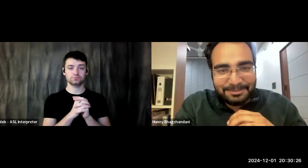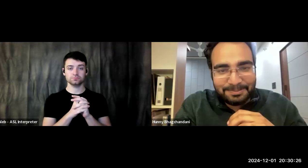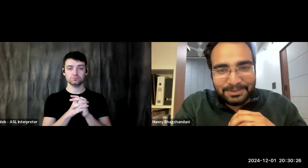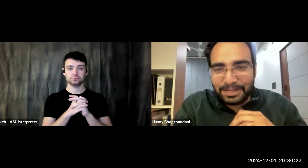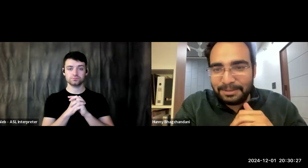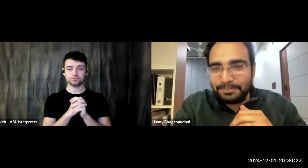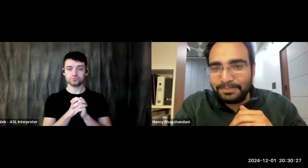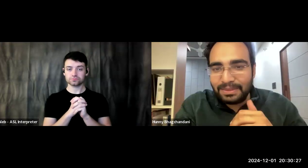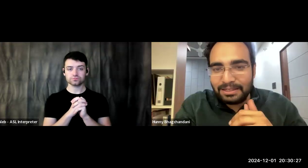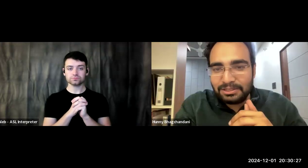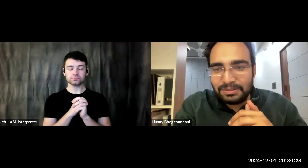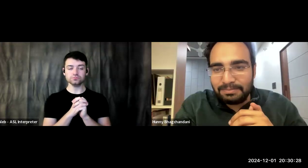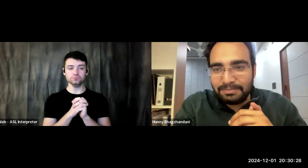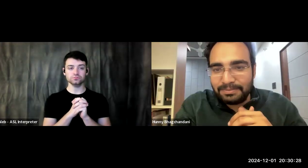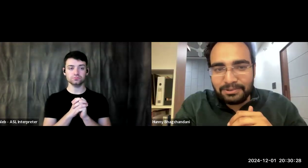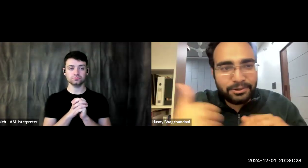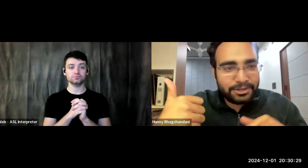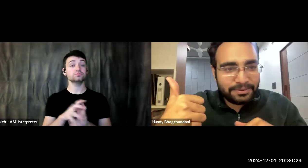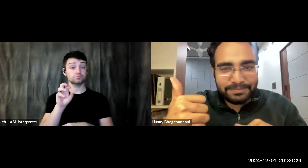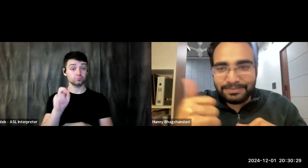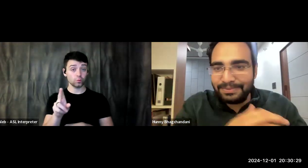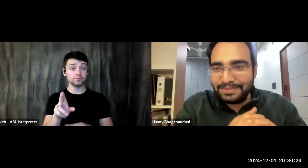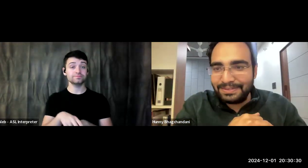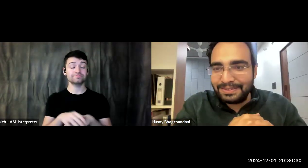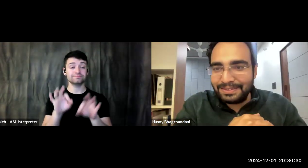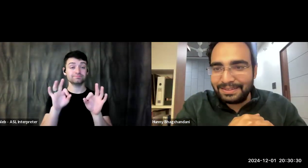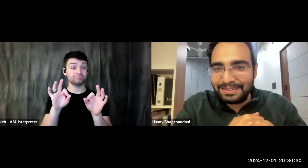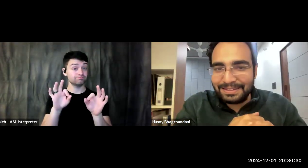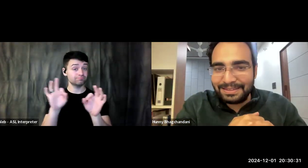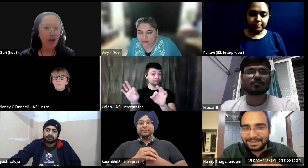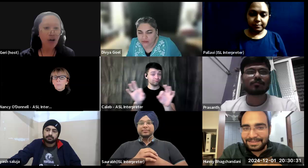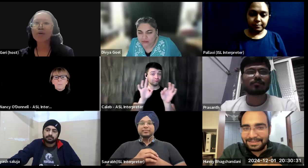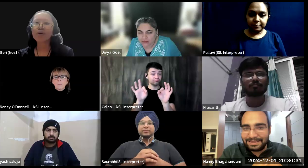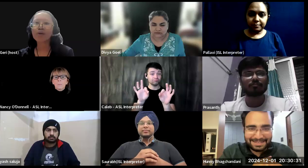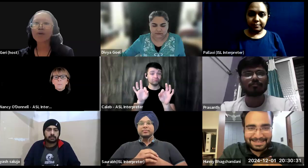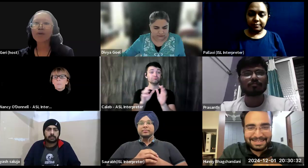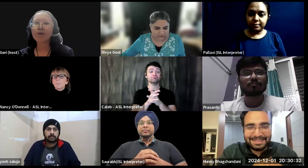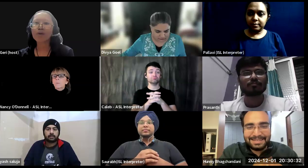[Hunny speaking] Okay. Good.